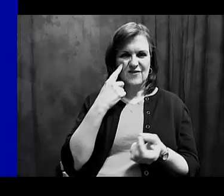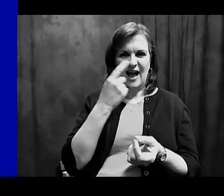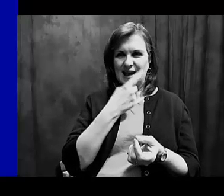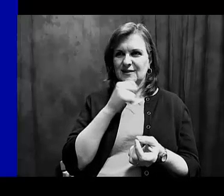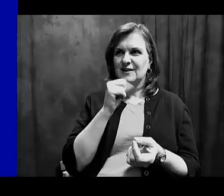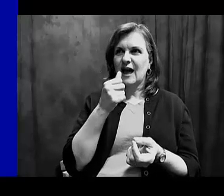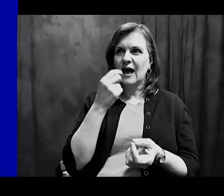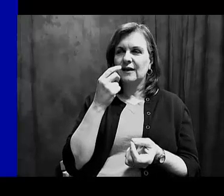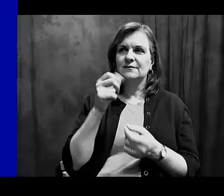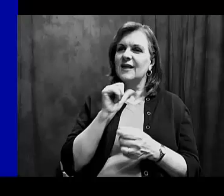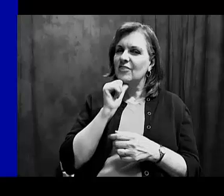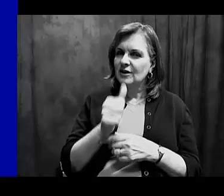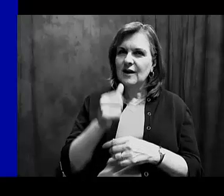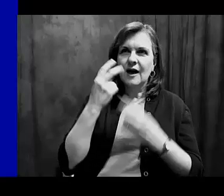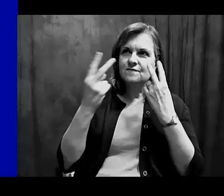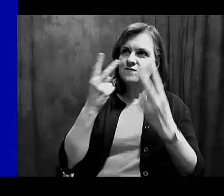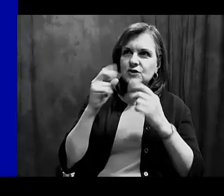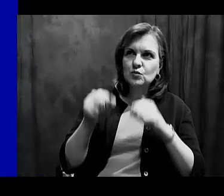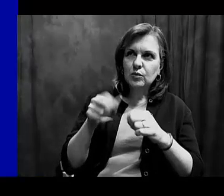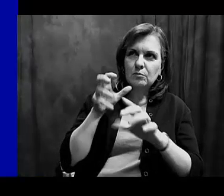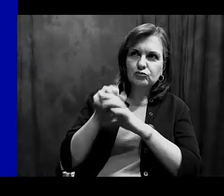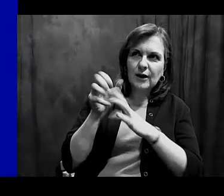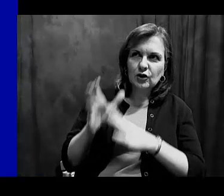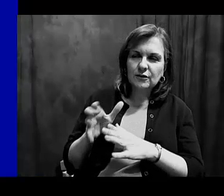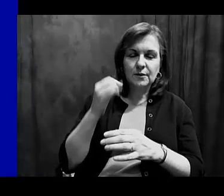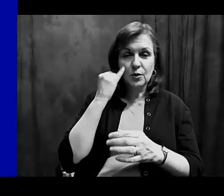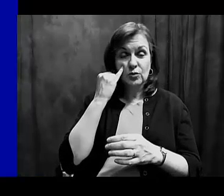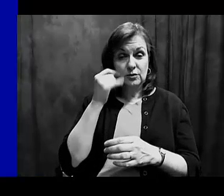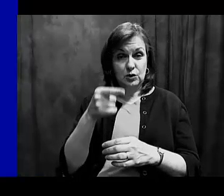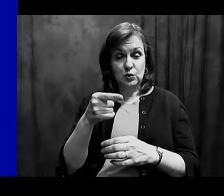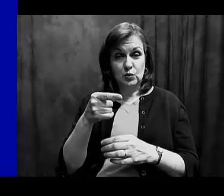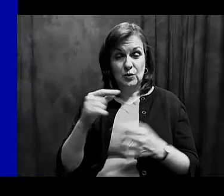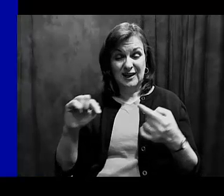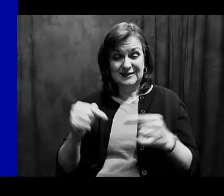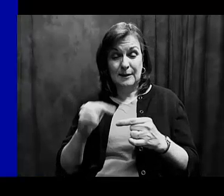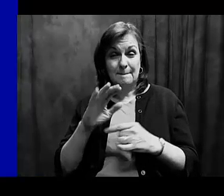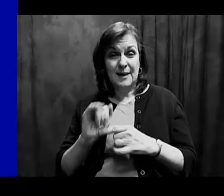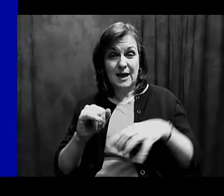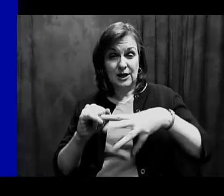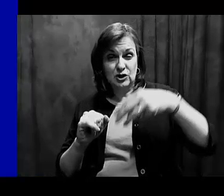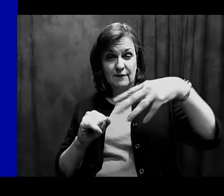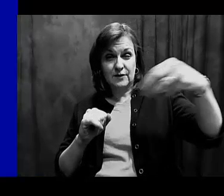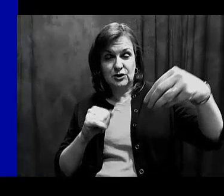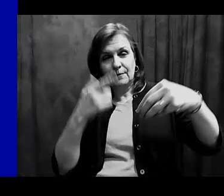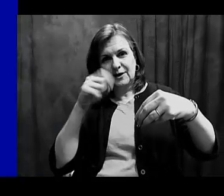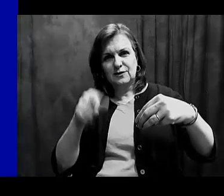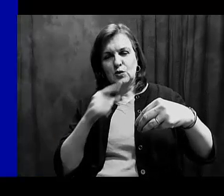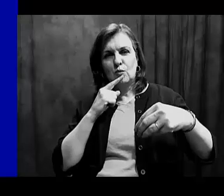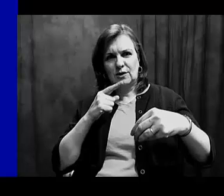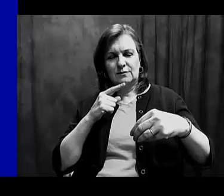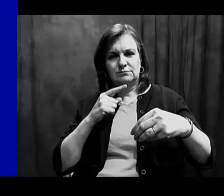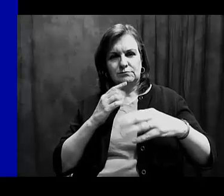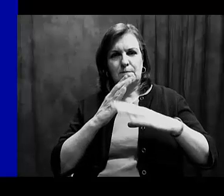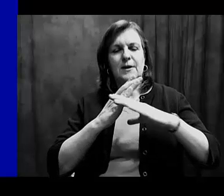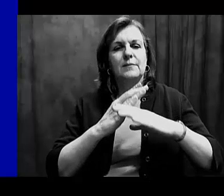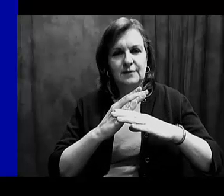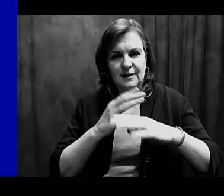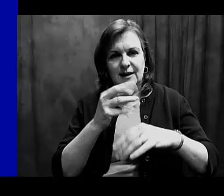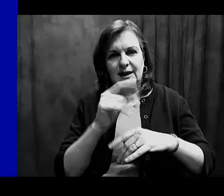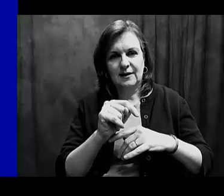remember Cnidarians don't have eyees! They are not visual predators! When you get a jellyfish sting it's because you were in its